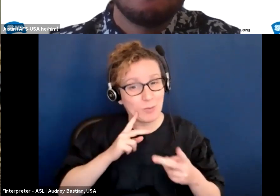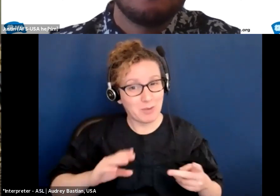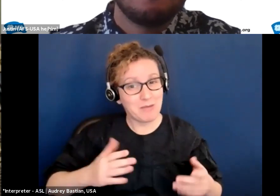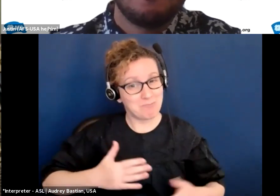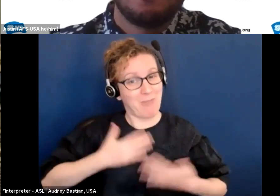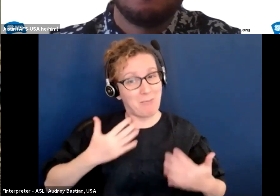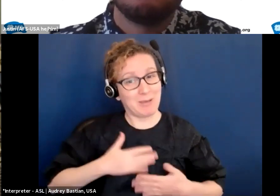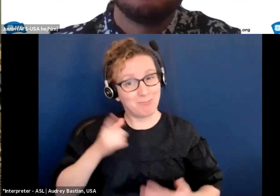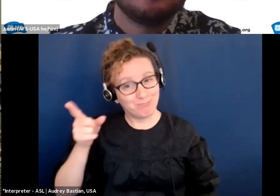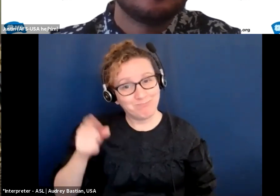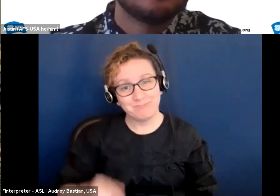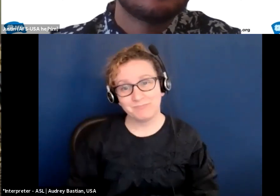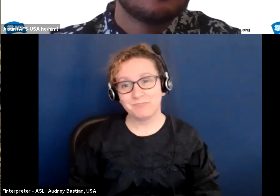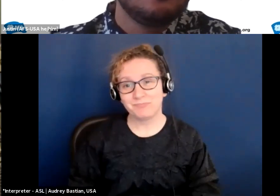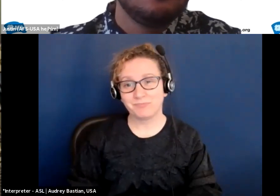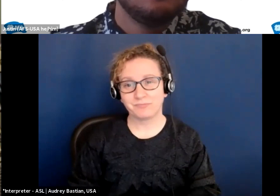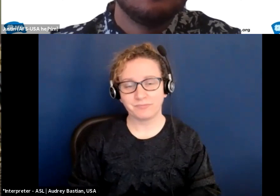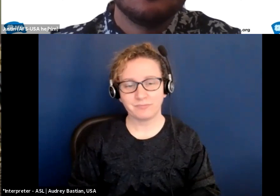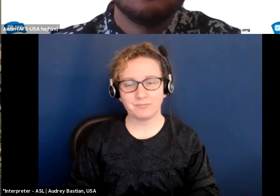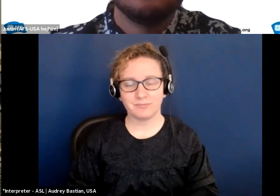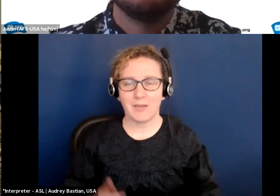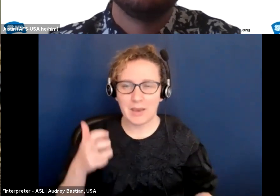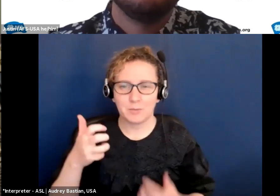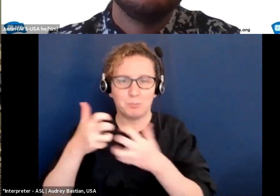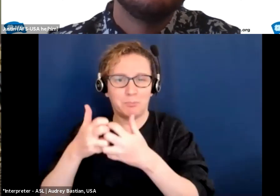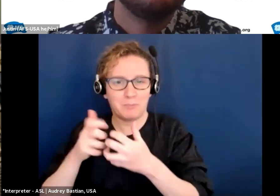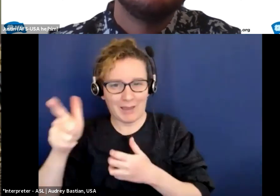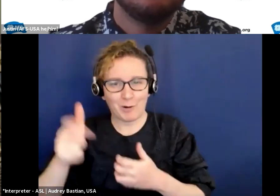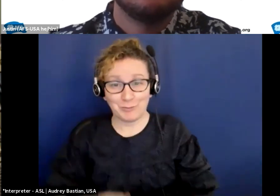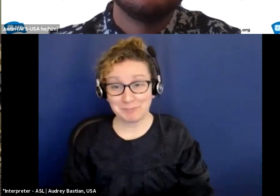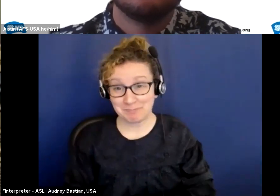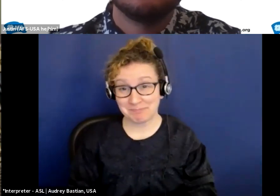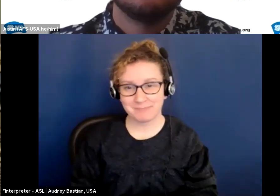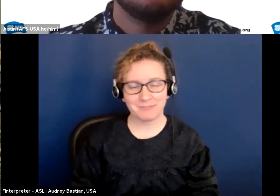Thank you, Sarah. What do you think Justin?